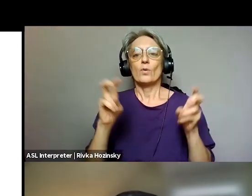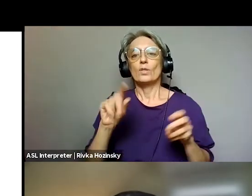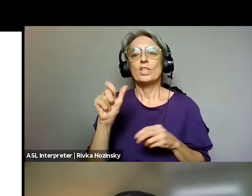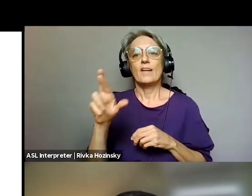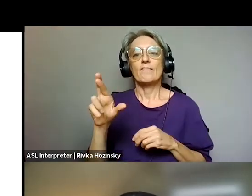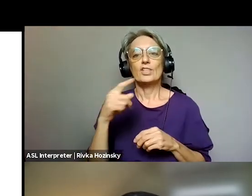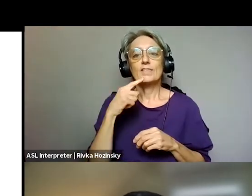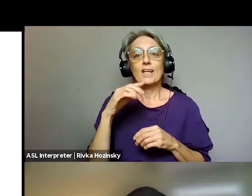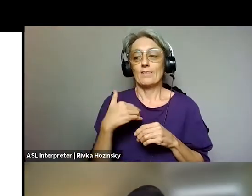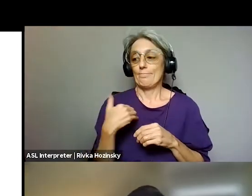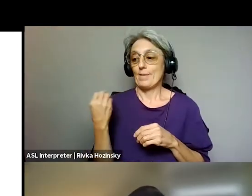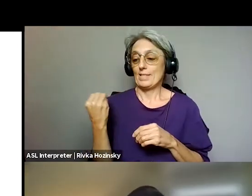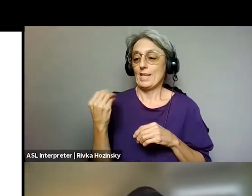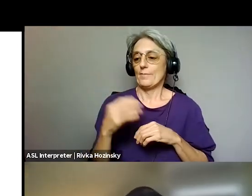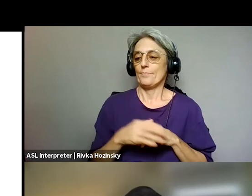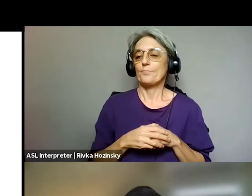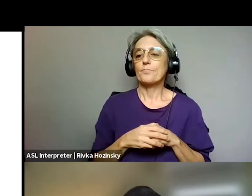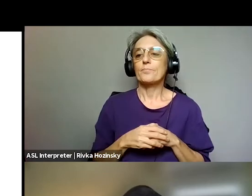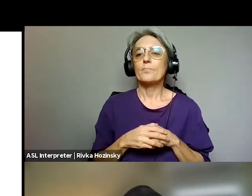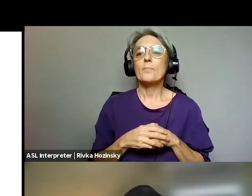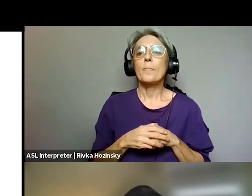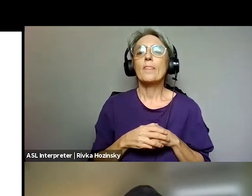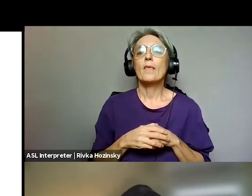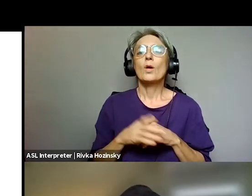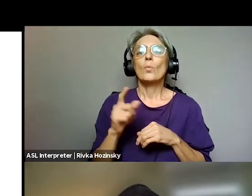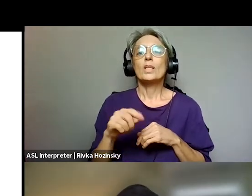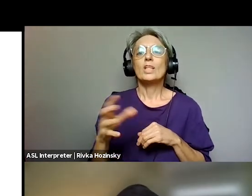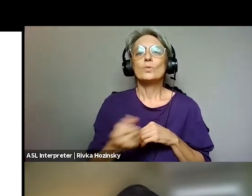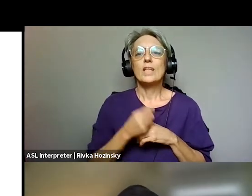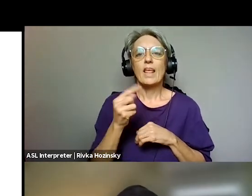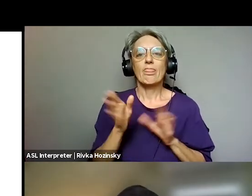is that we need to take the box, we need to break it, we need to shatter the box. So I